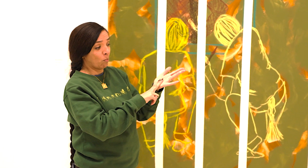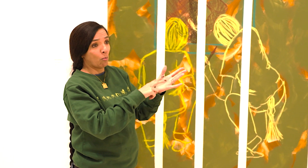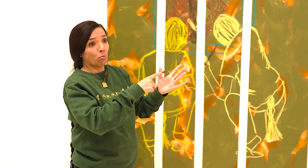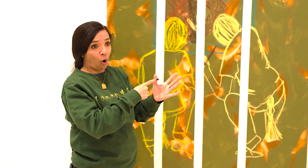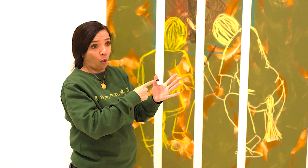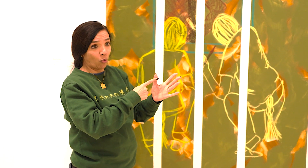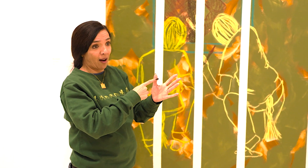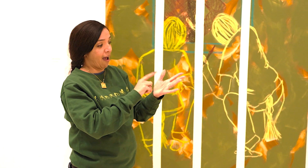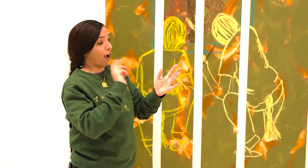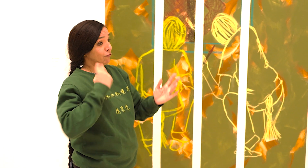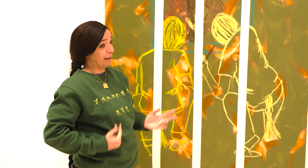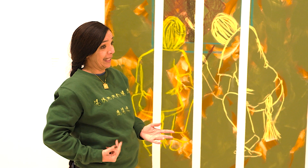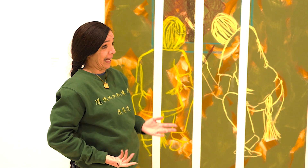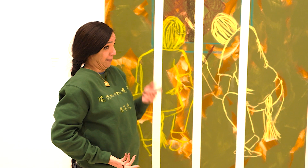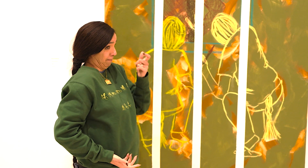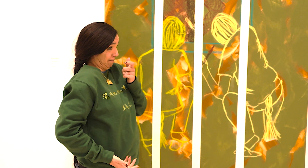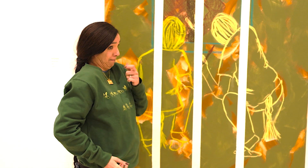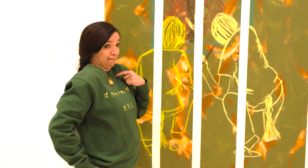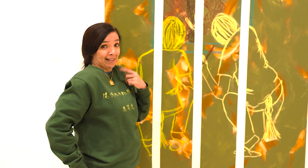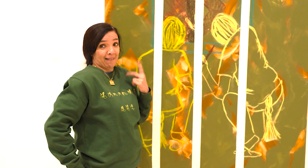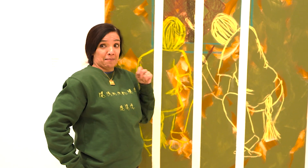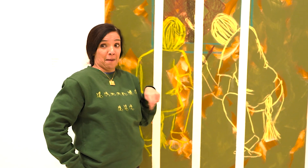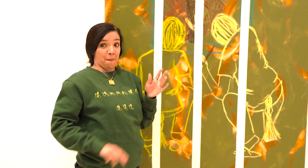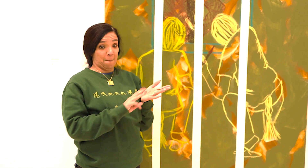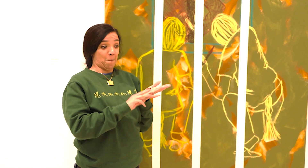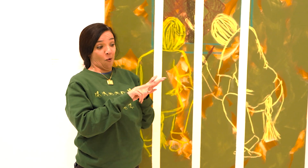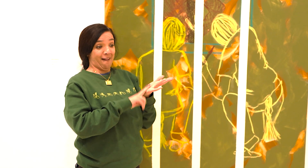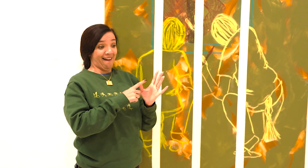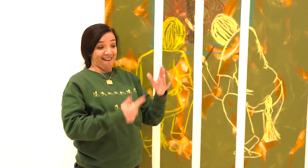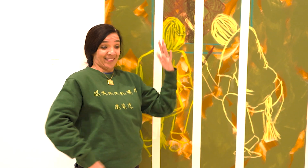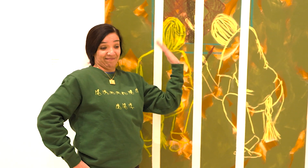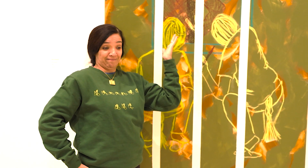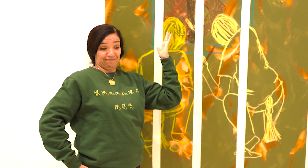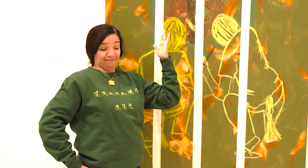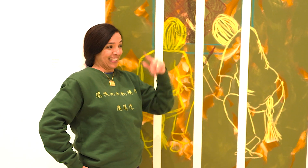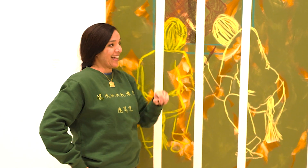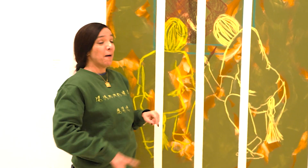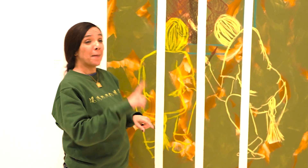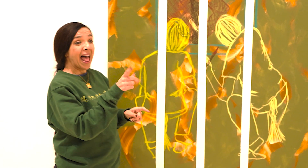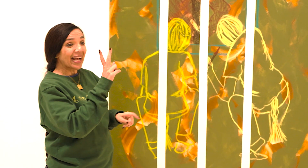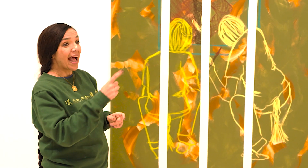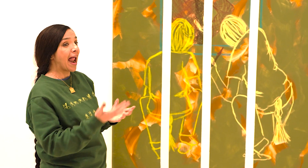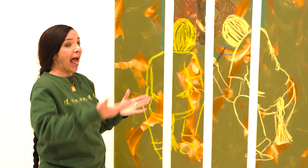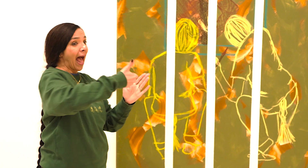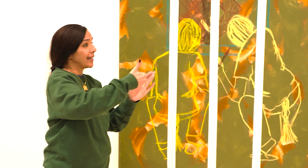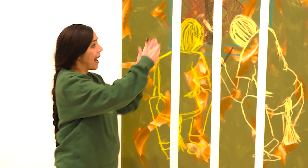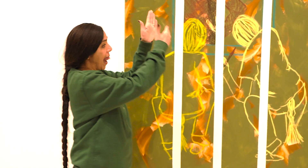so, I decided to entitle it Mona Rubbena. I'm now going to be Rhona-- Mona Rubbena in this.